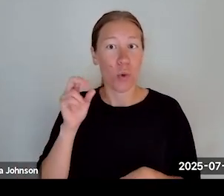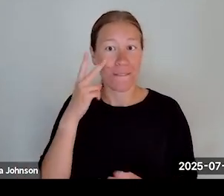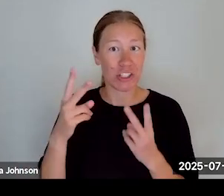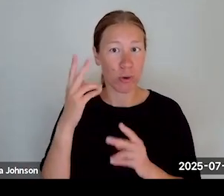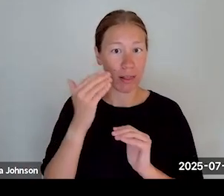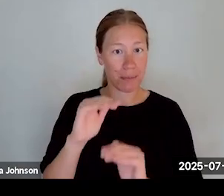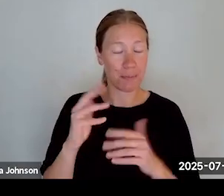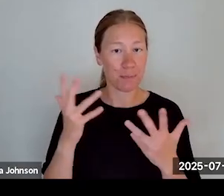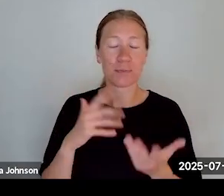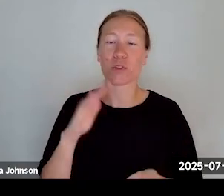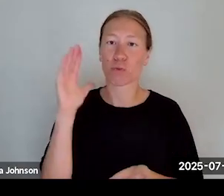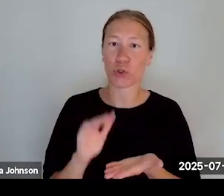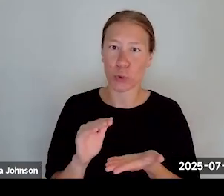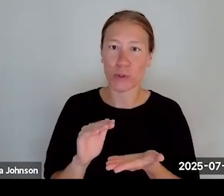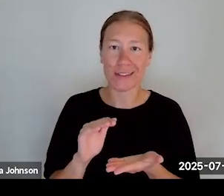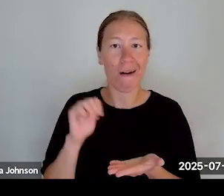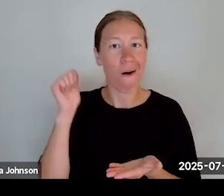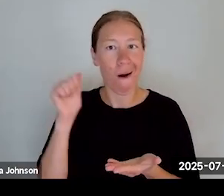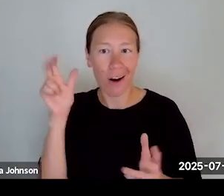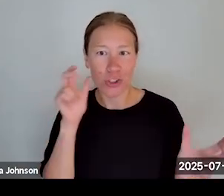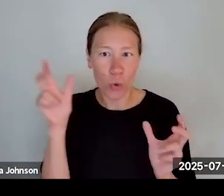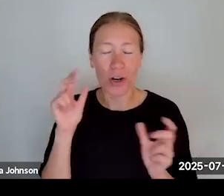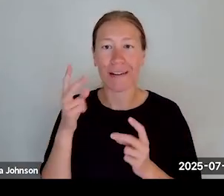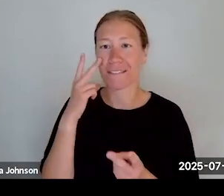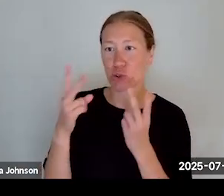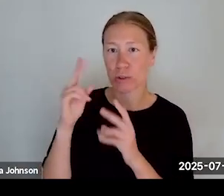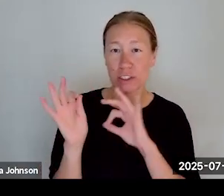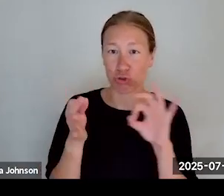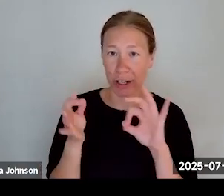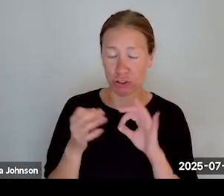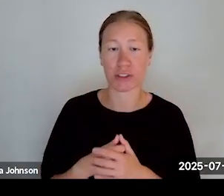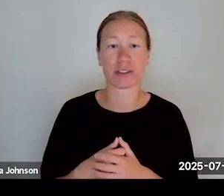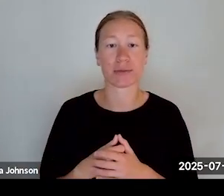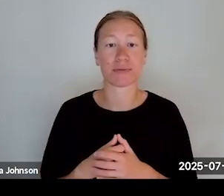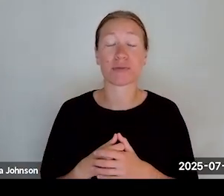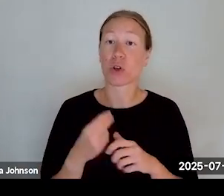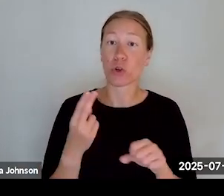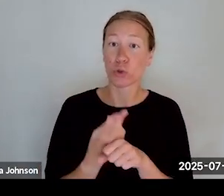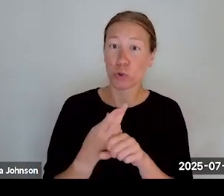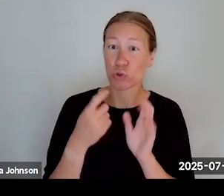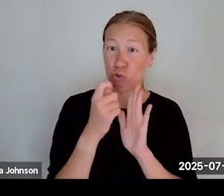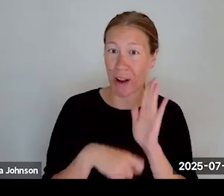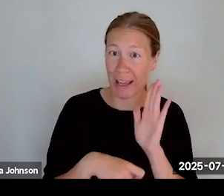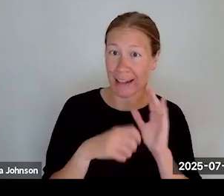can be to reduce those auditory and visual distractions, use of written instructions or written tasks,